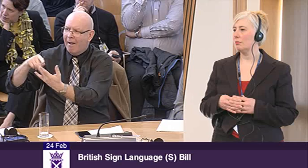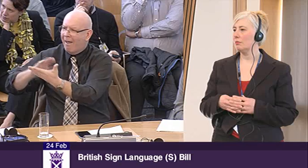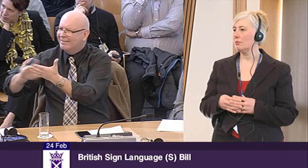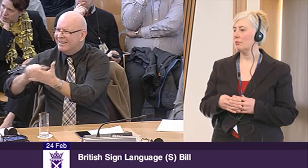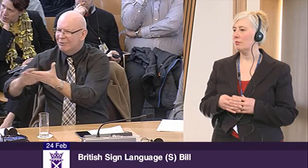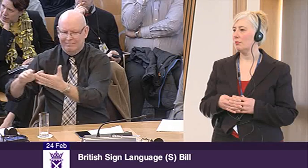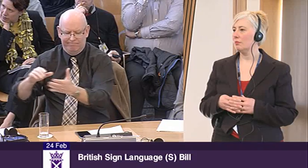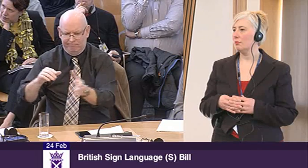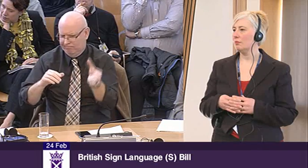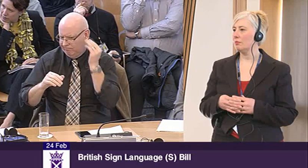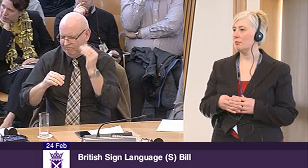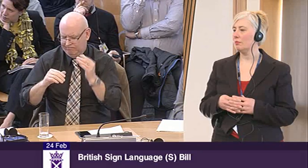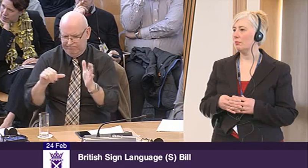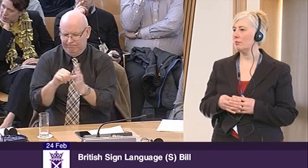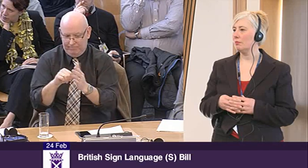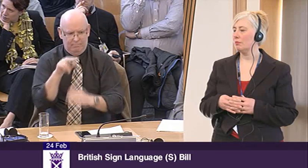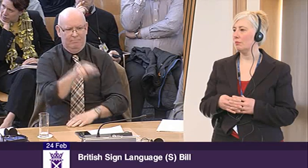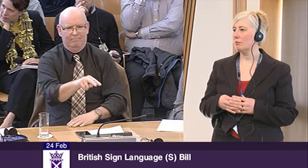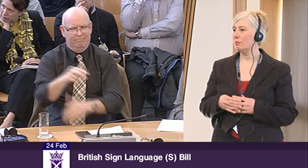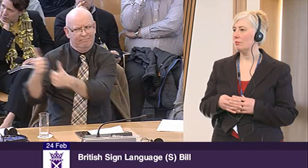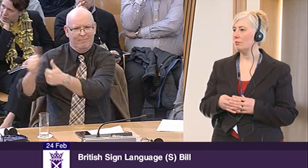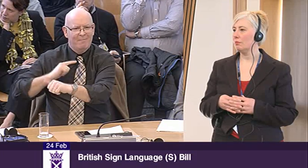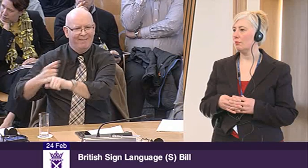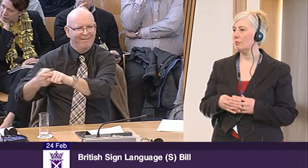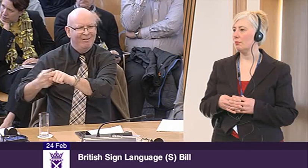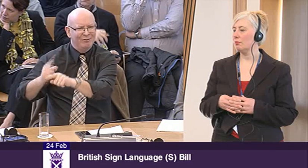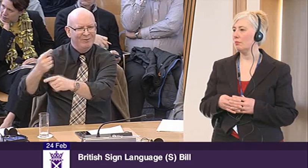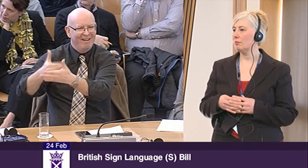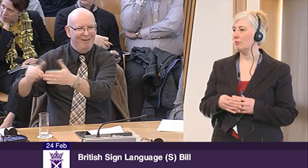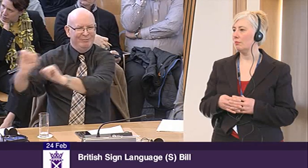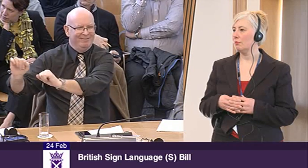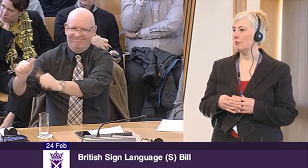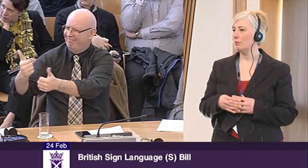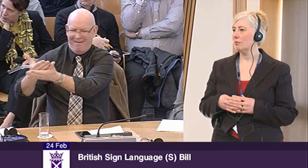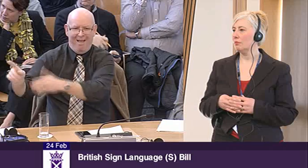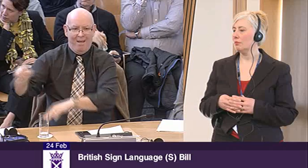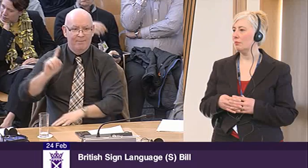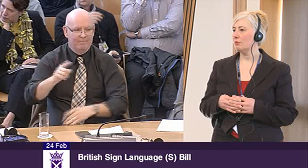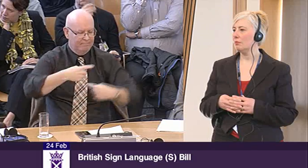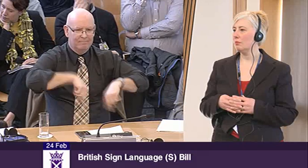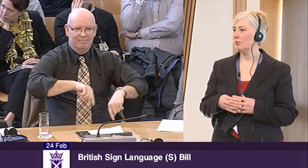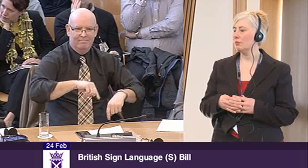captioning, which is very important for the huge hearing-impaired and hard-of-hearing community whose first language is English.